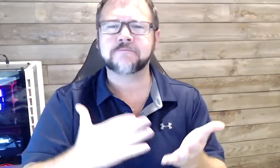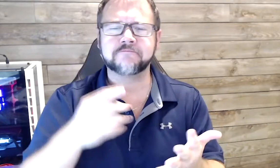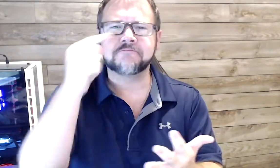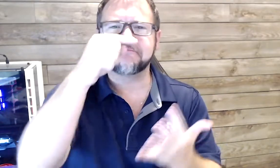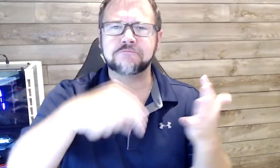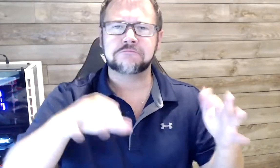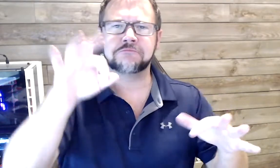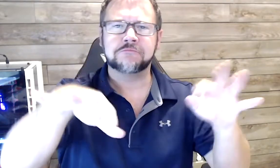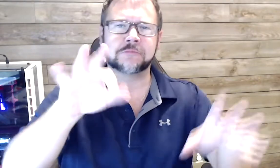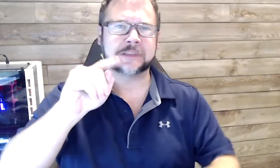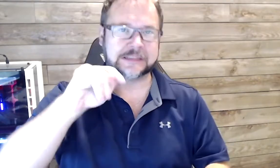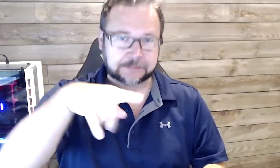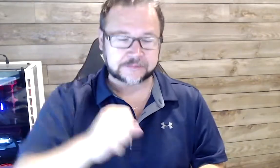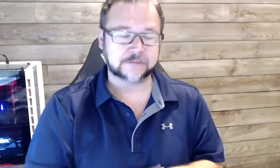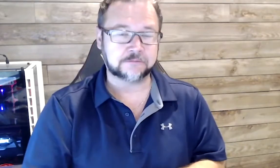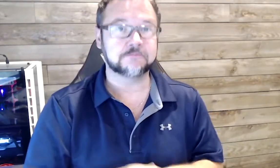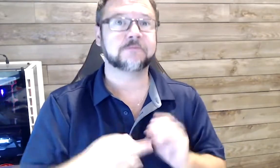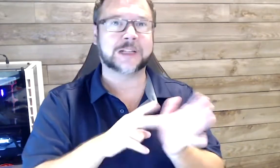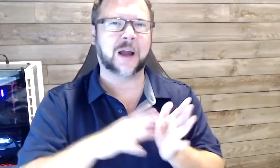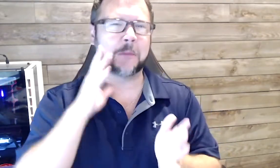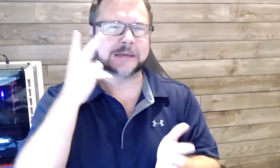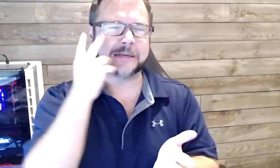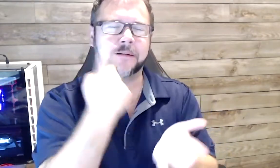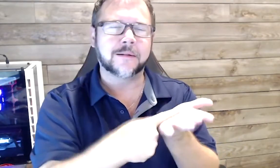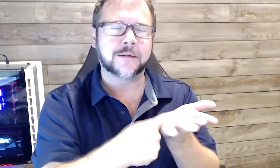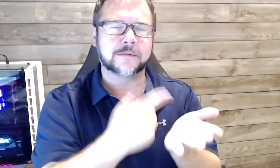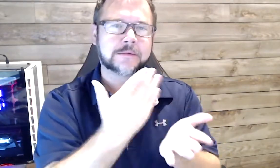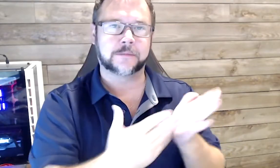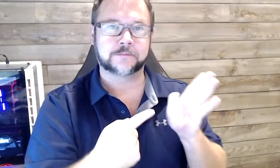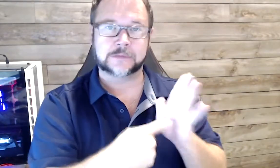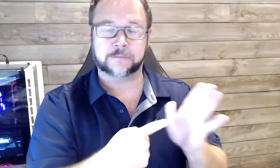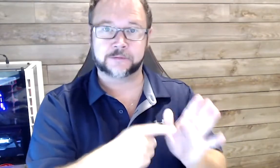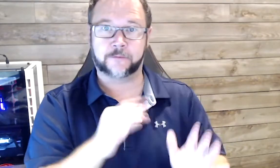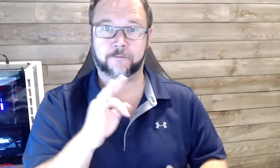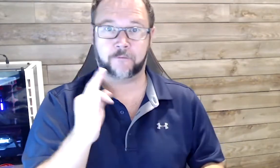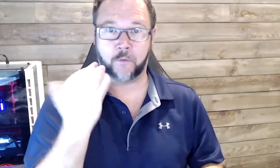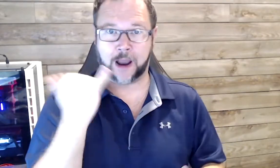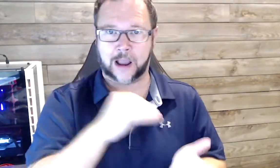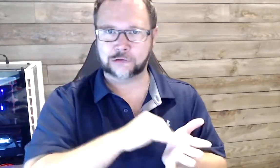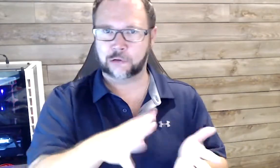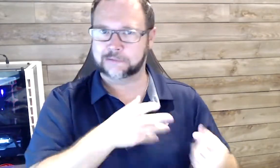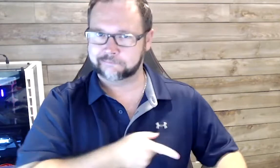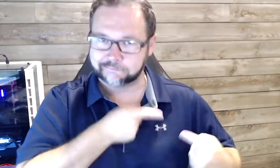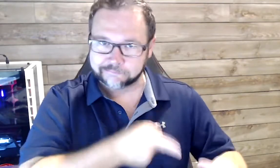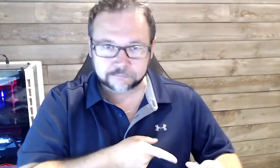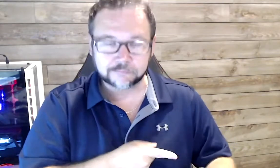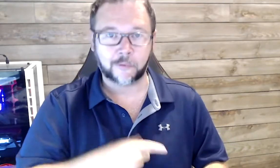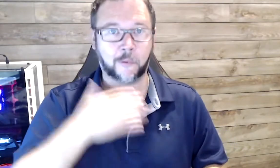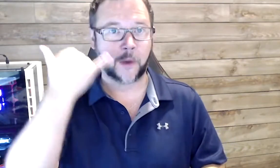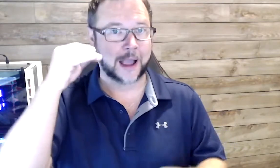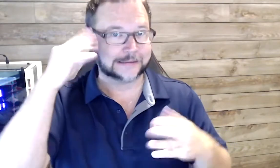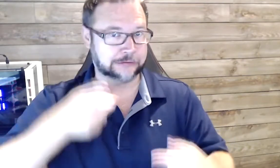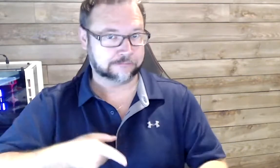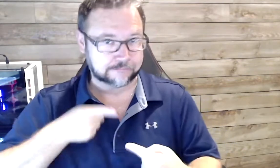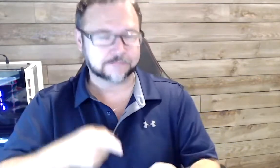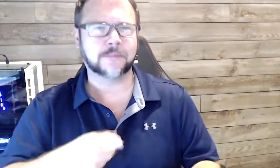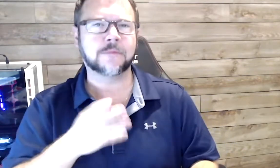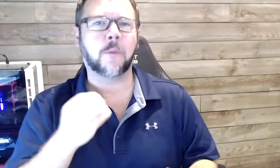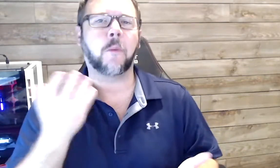We at CSD Learns want to share some tips You'll see some examples of why students struggle and why teachers struggle.